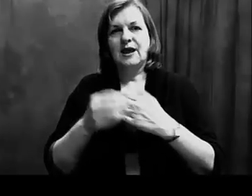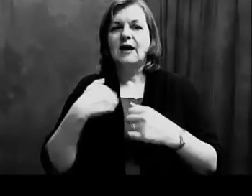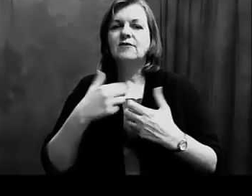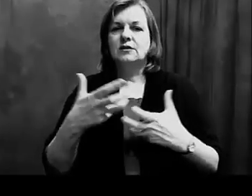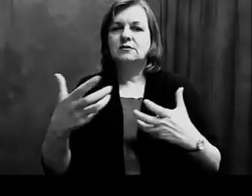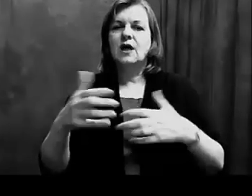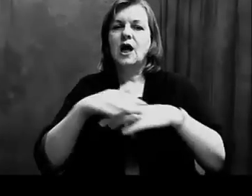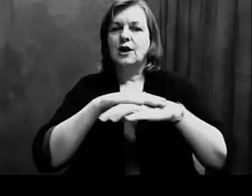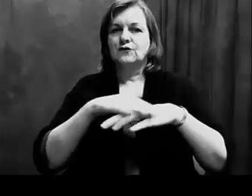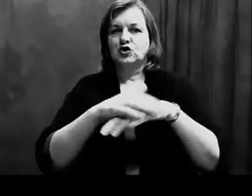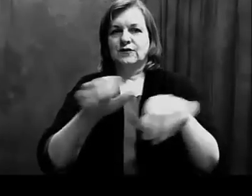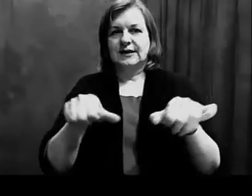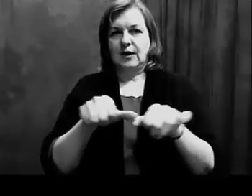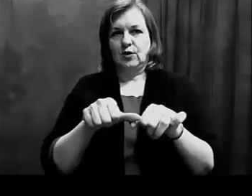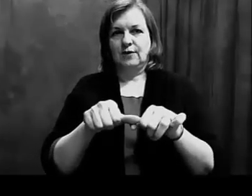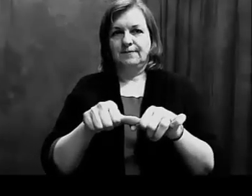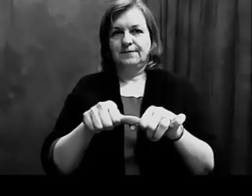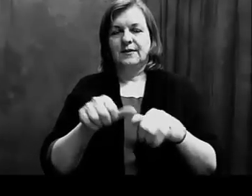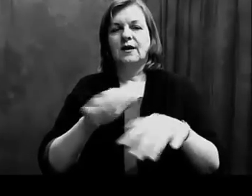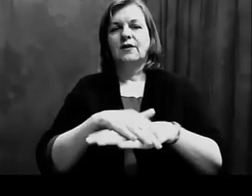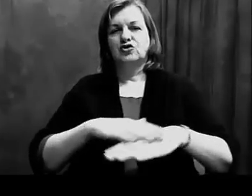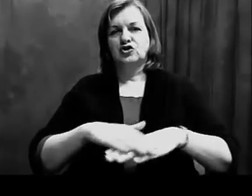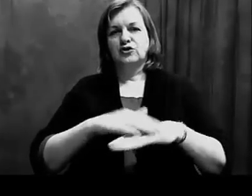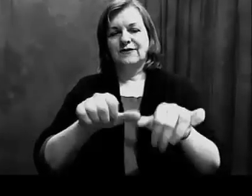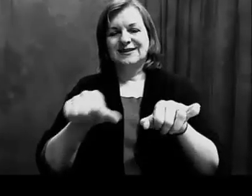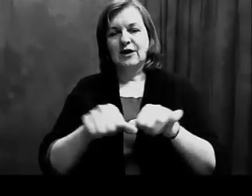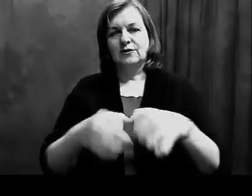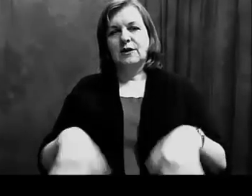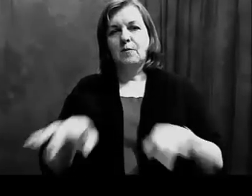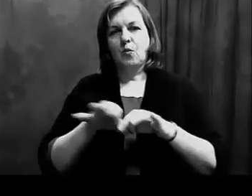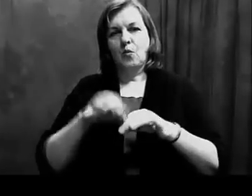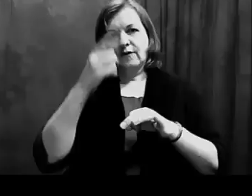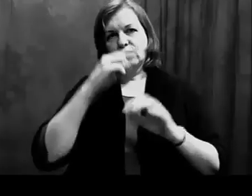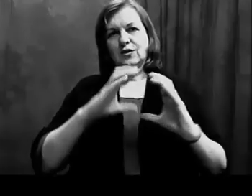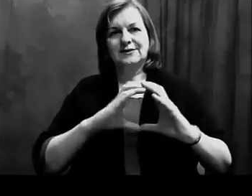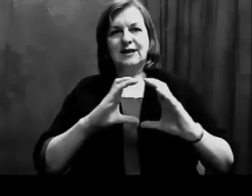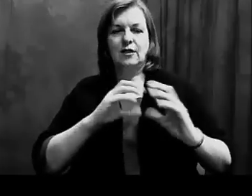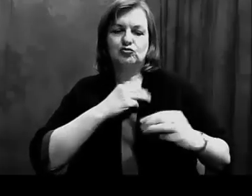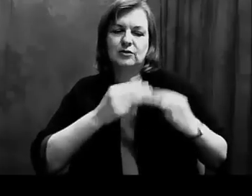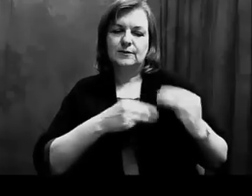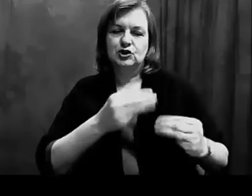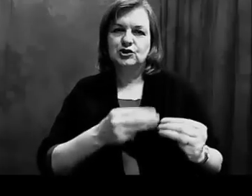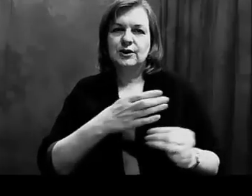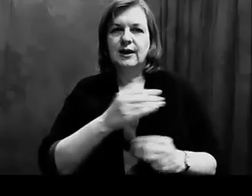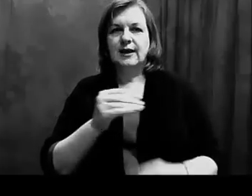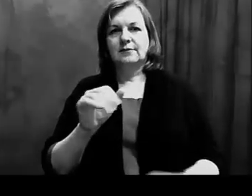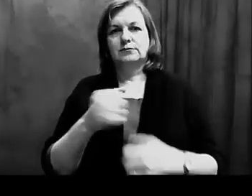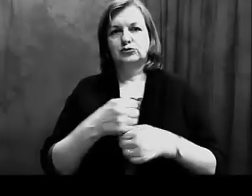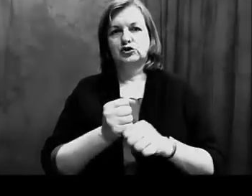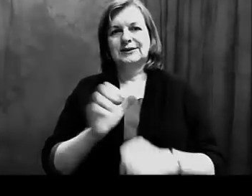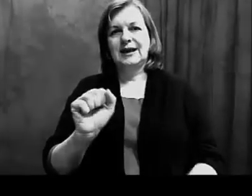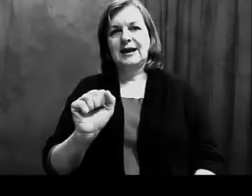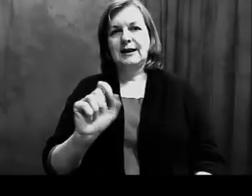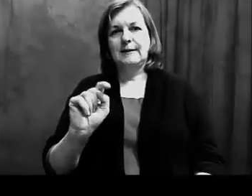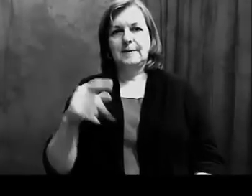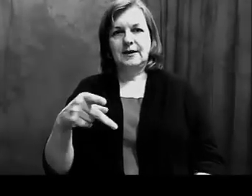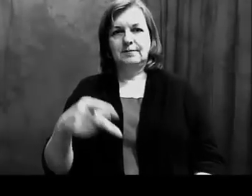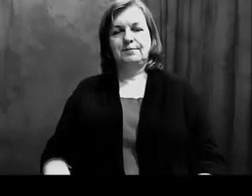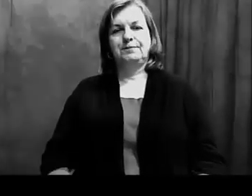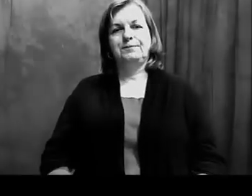we get a lot of surface area - - this surface area is extremely important for cell respiration